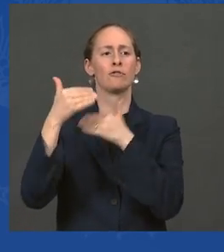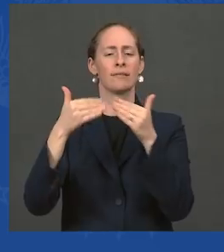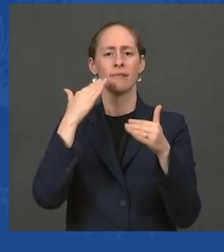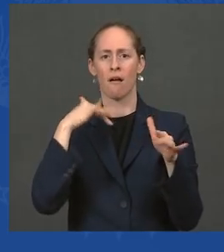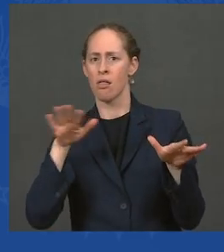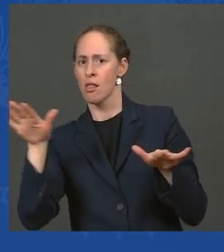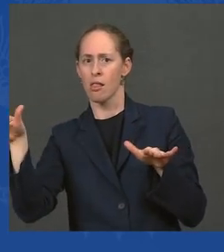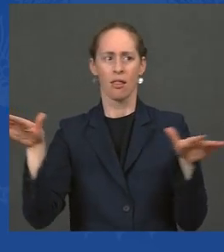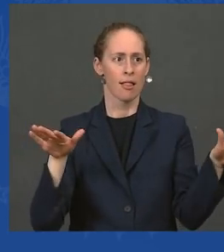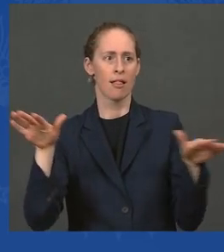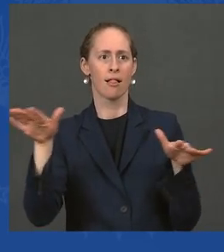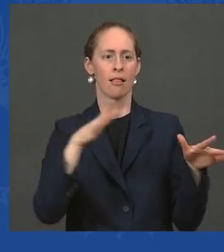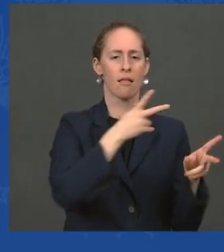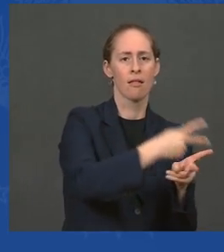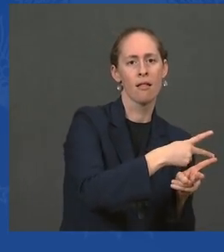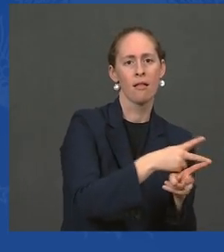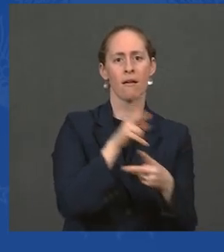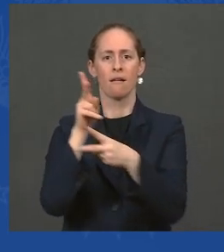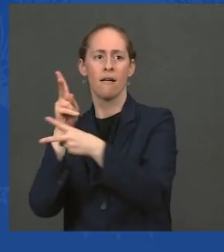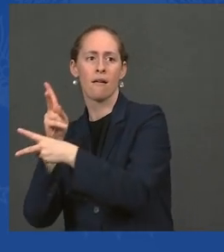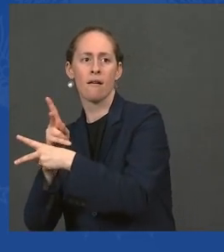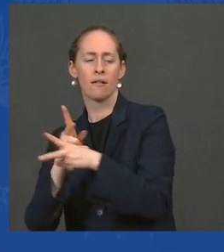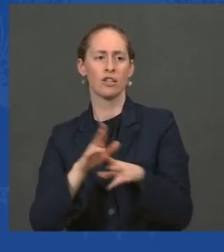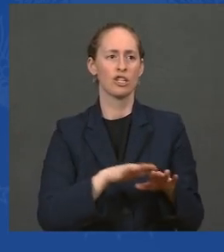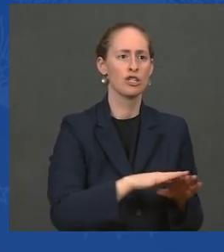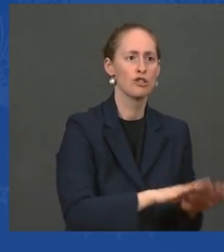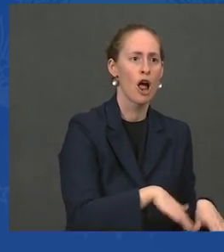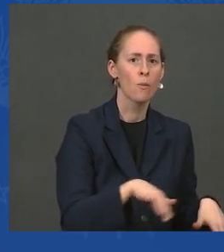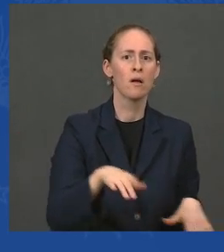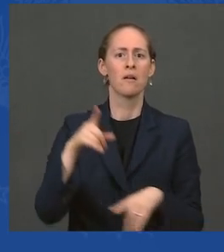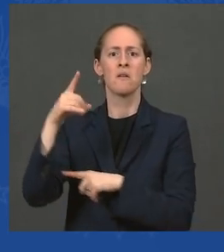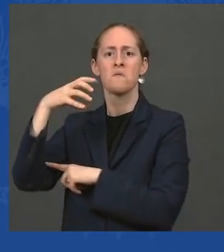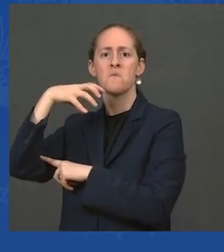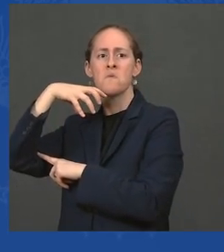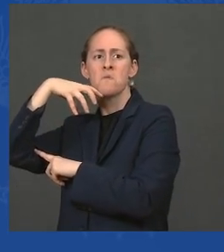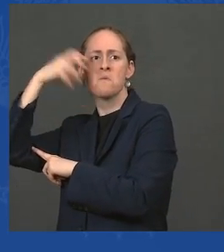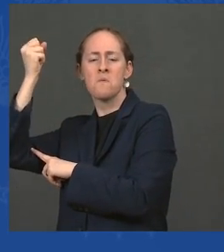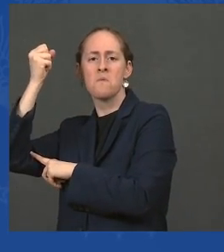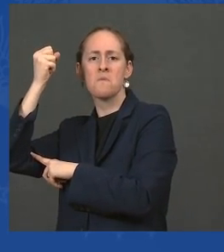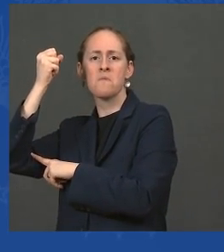You have a mom or dad who need some help when they get older, and you have a child that needs some help